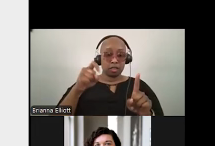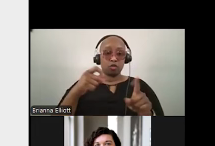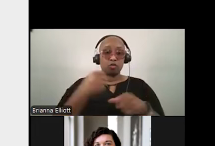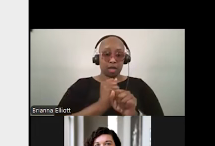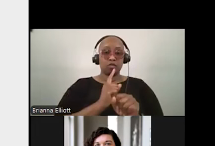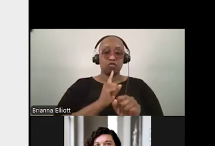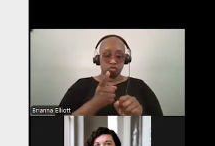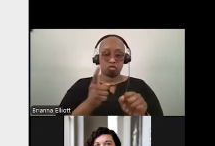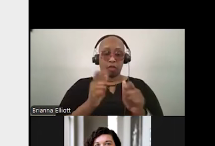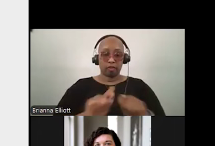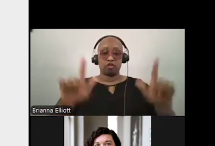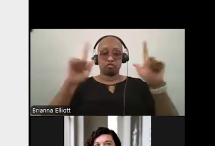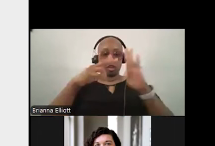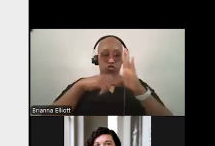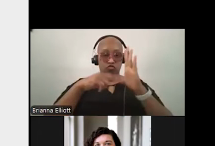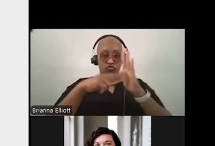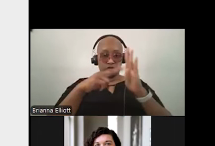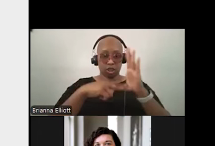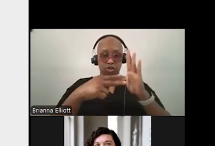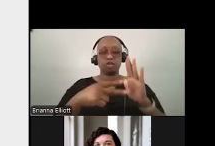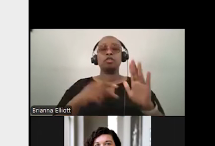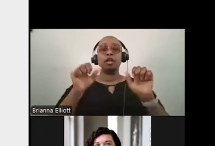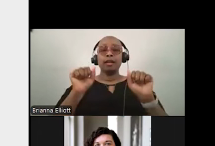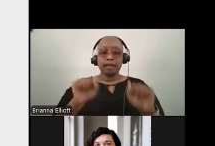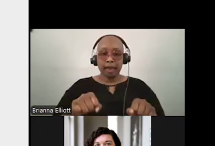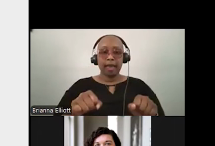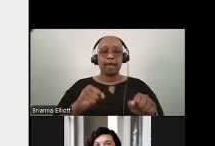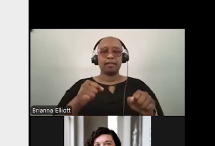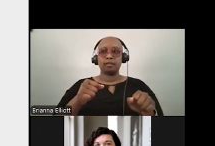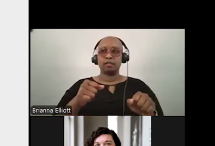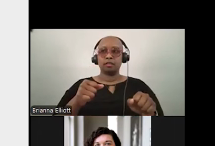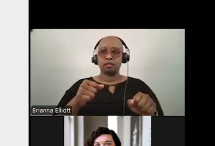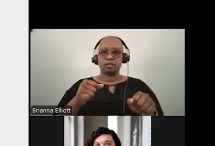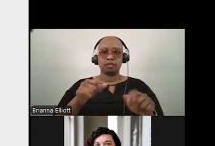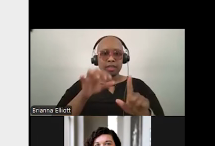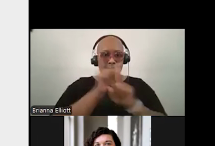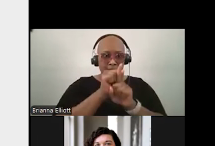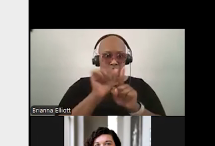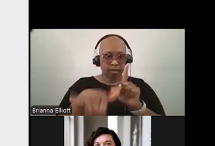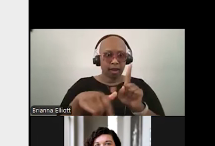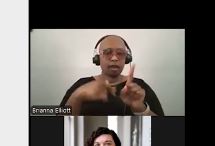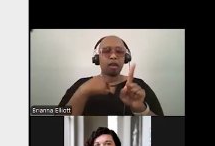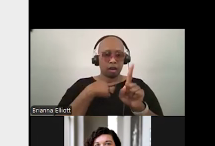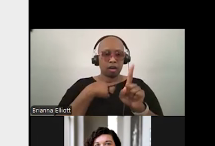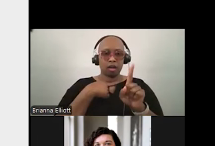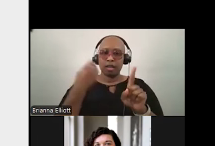to understand that meaning with those complex tables. It's really why you want to stick to